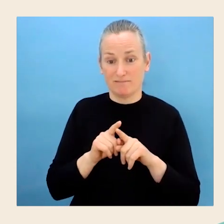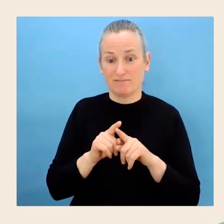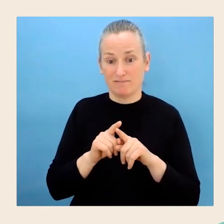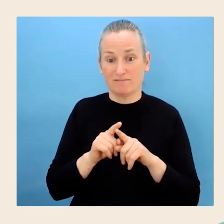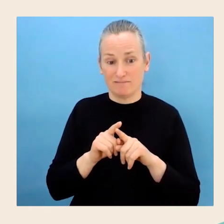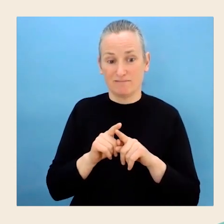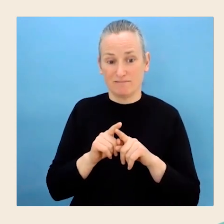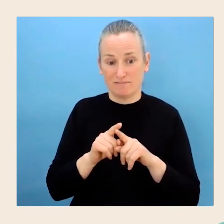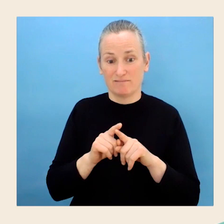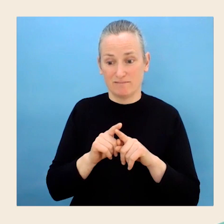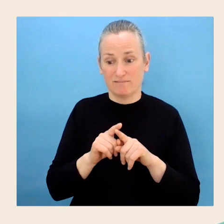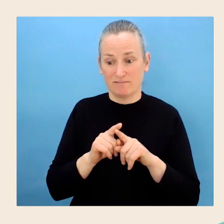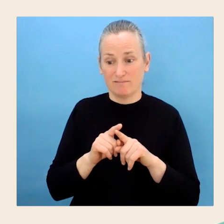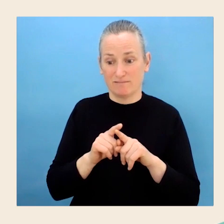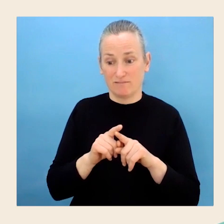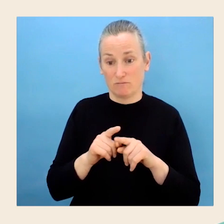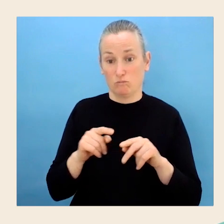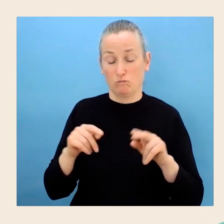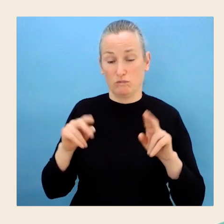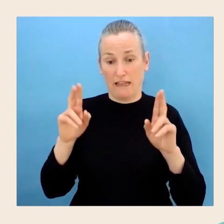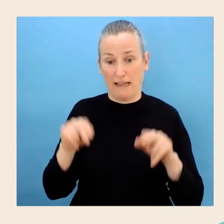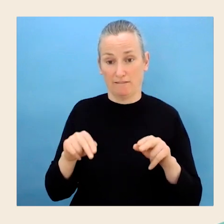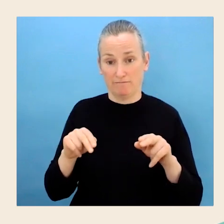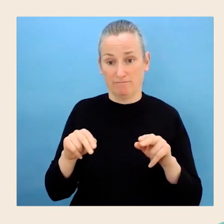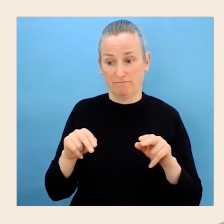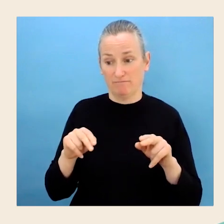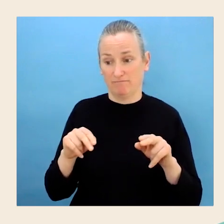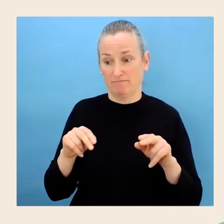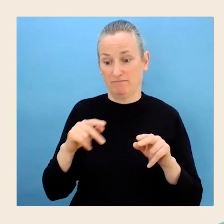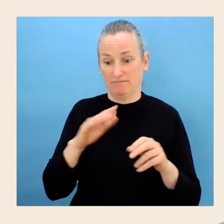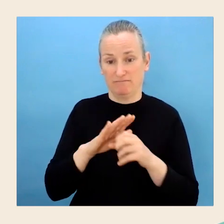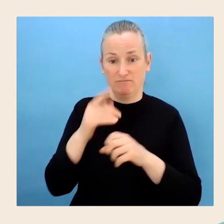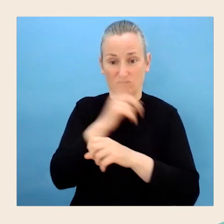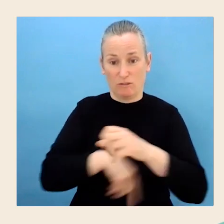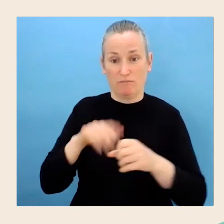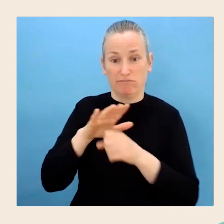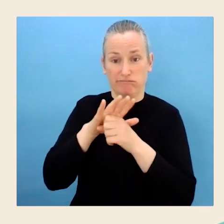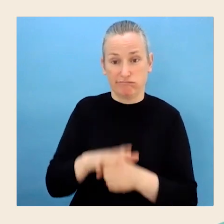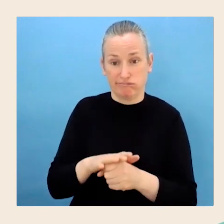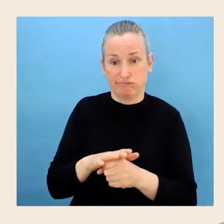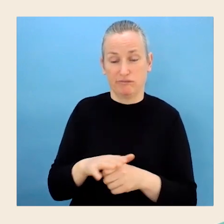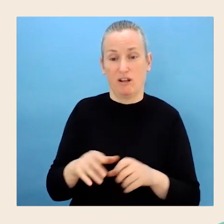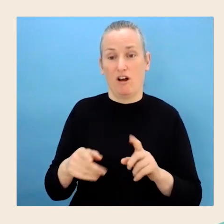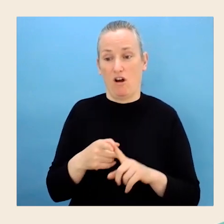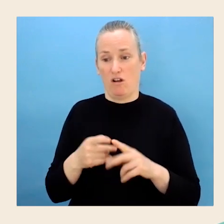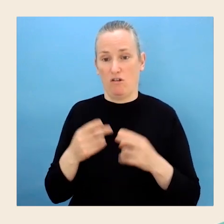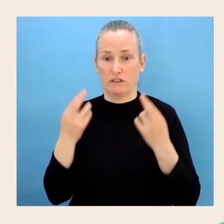and disability politics. We want to be seen and approved